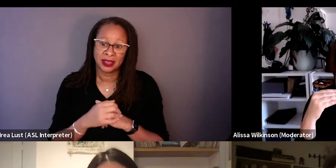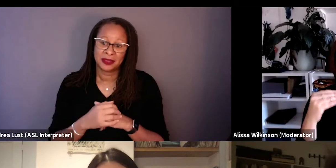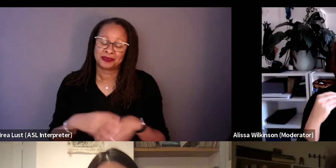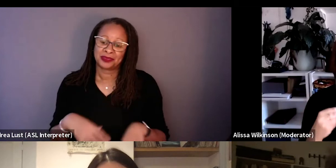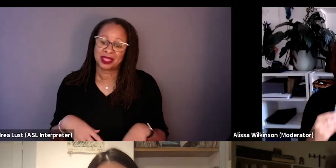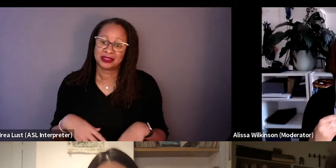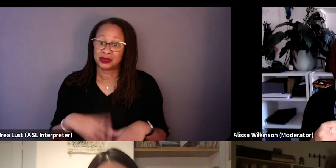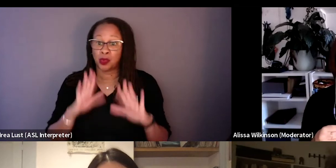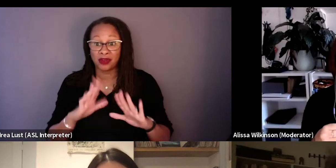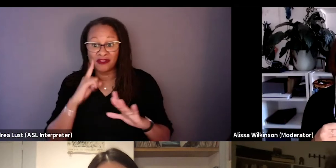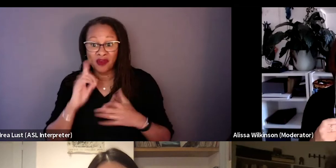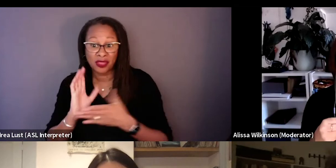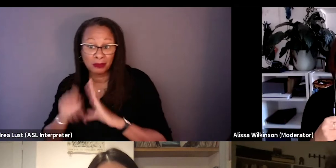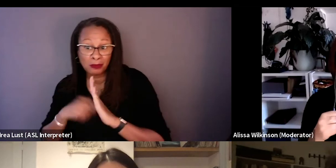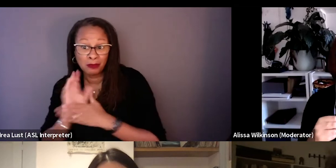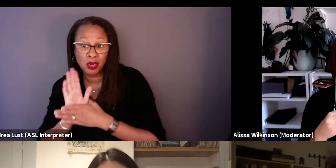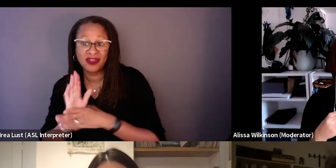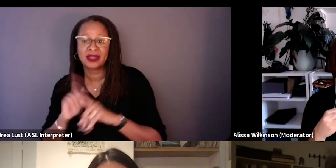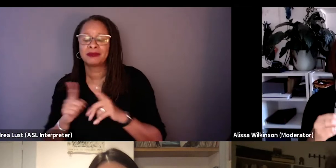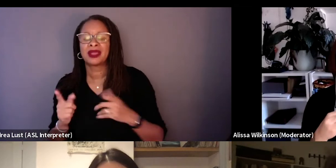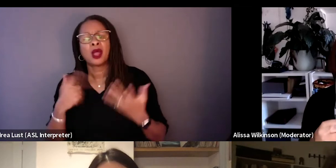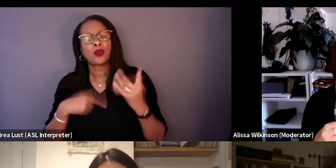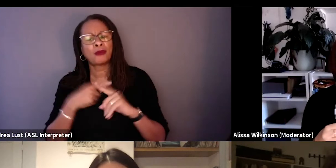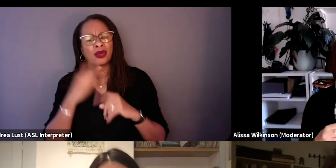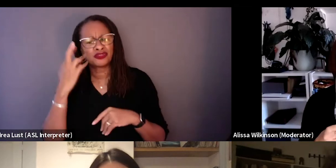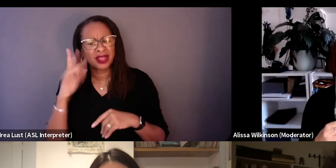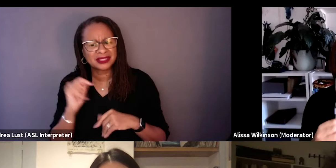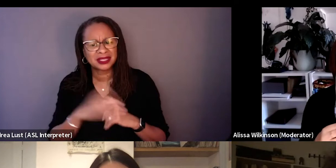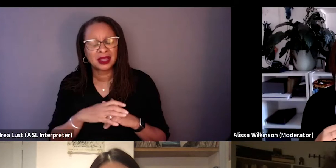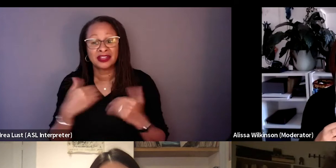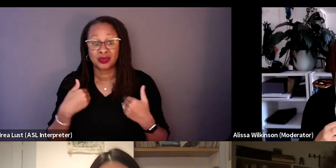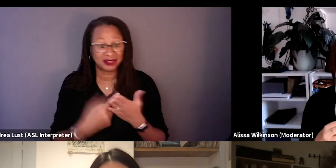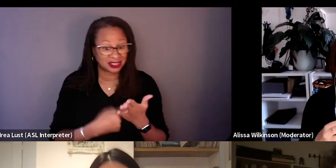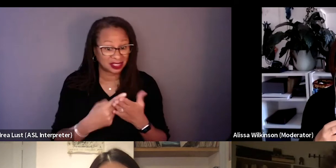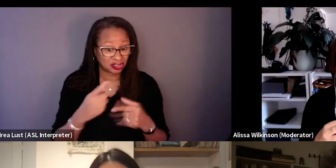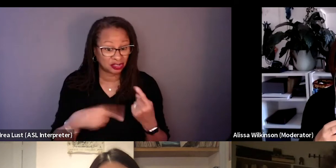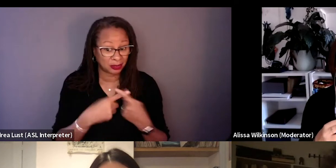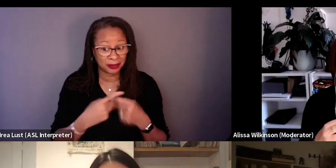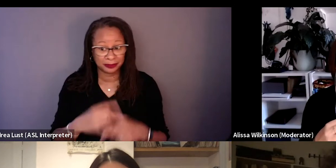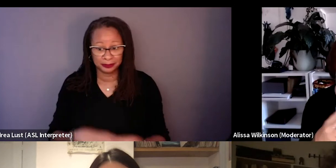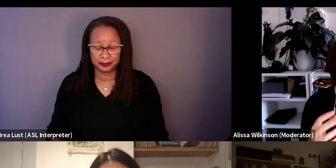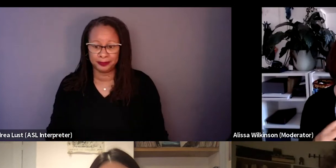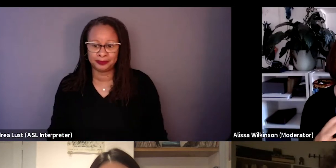So, at what point did you kind of realize that, were there discussions that you had about things you thought